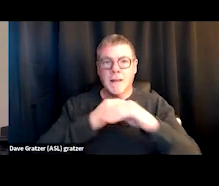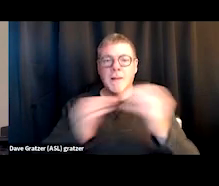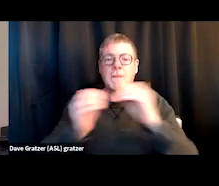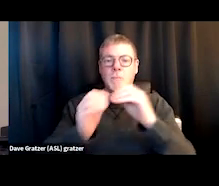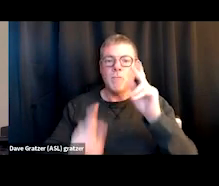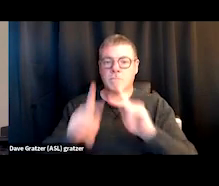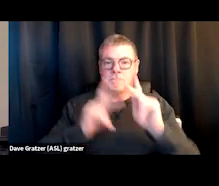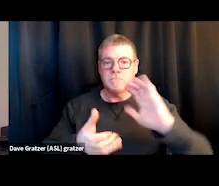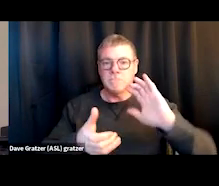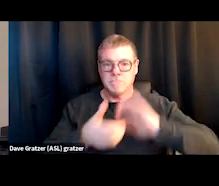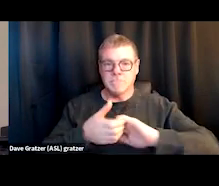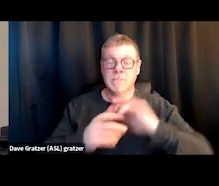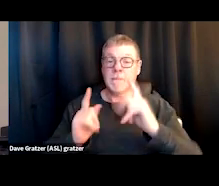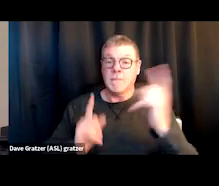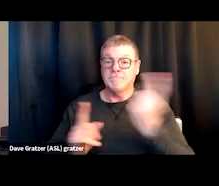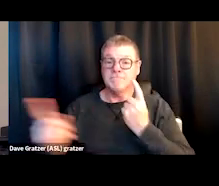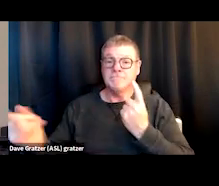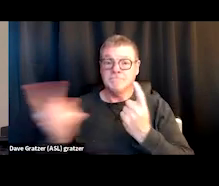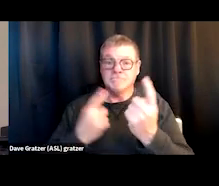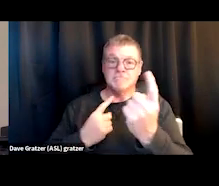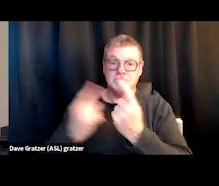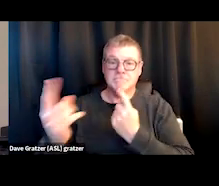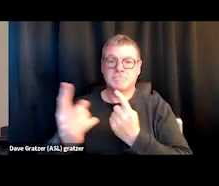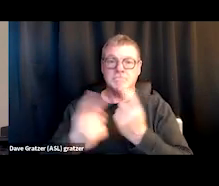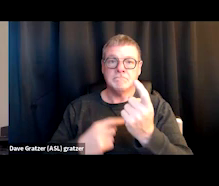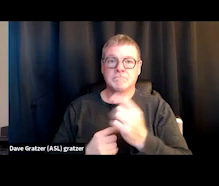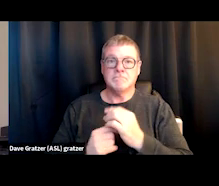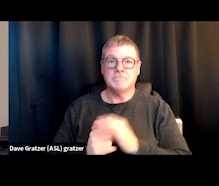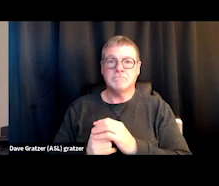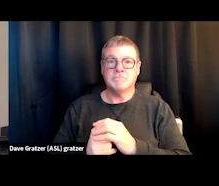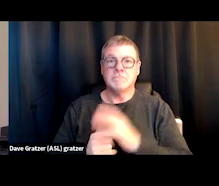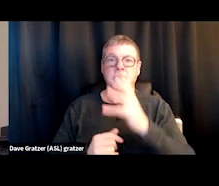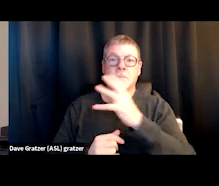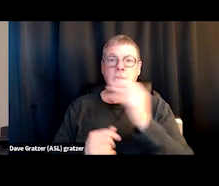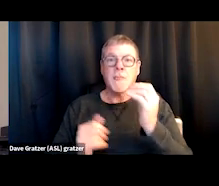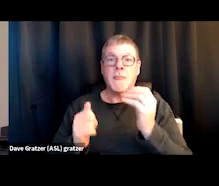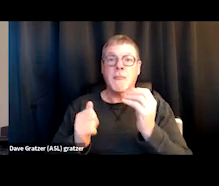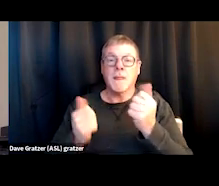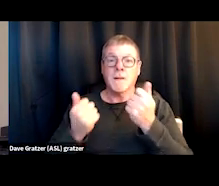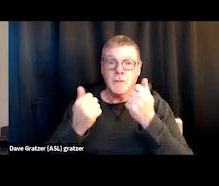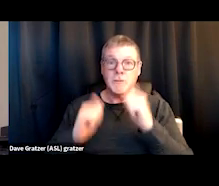We have folks coming in, you know, and trying to be really, you know,